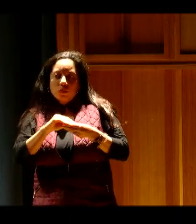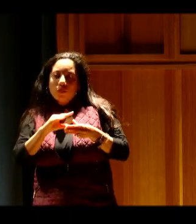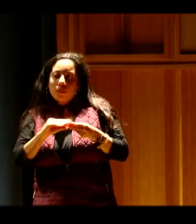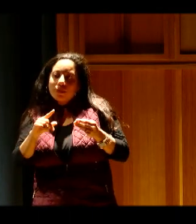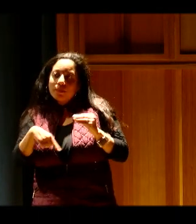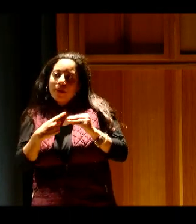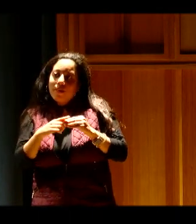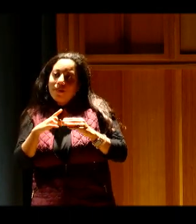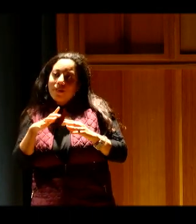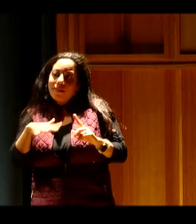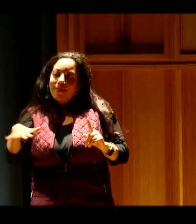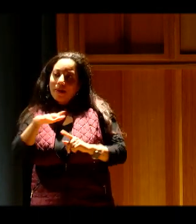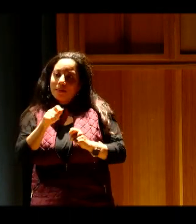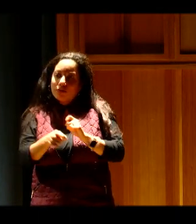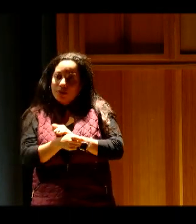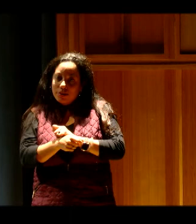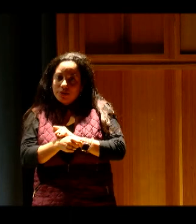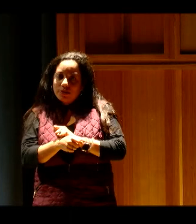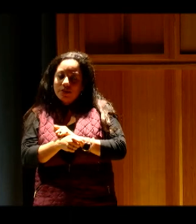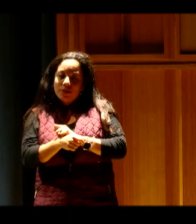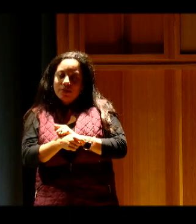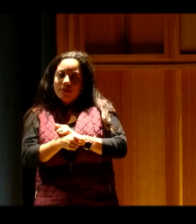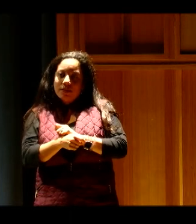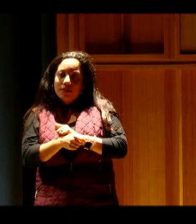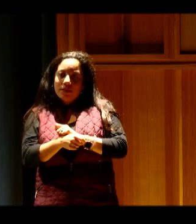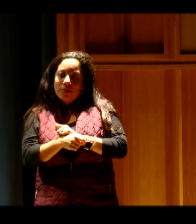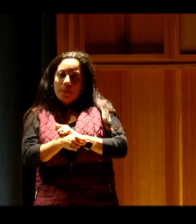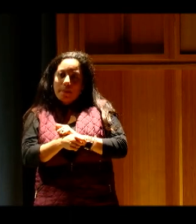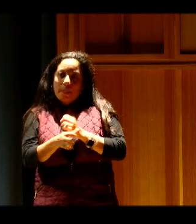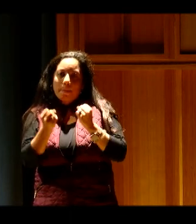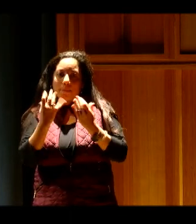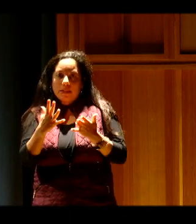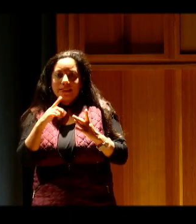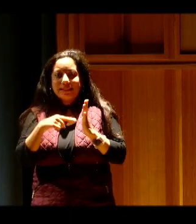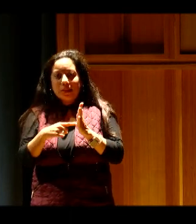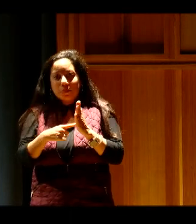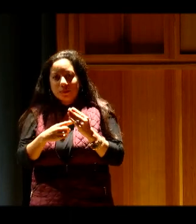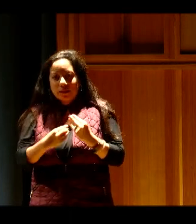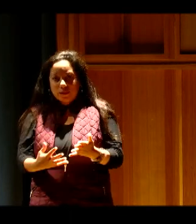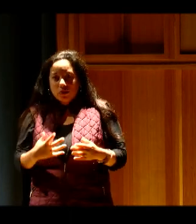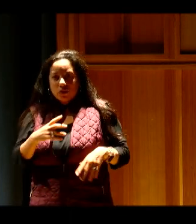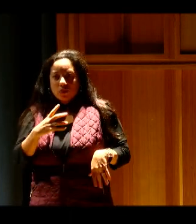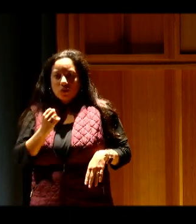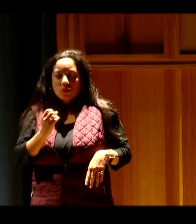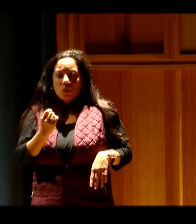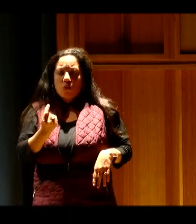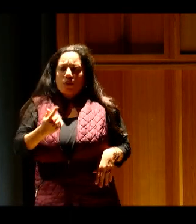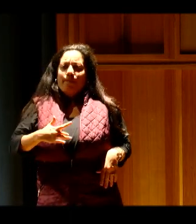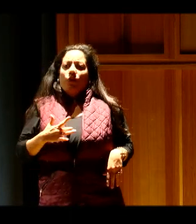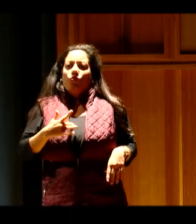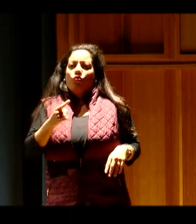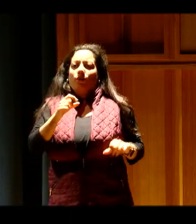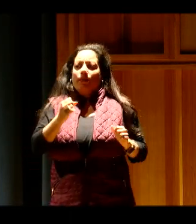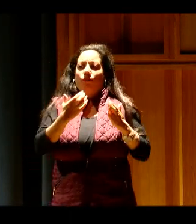and visitor experience and there were a host of examples given. And so the question is what are you? What do you feel like you can bring to that conversation?